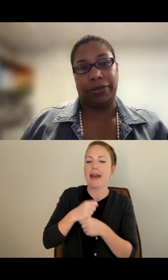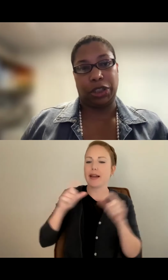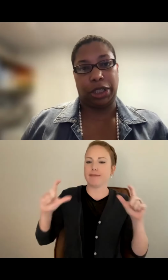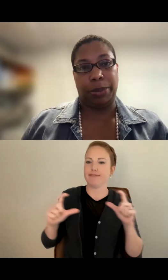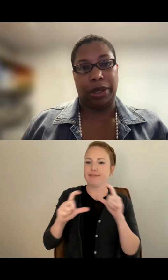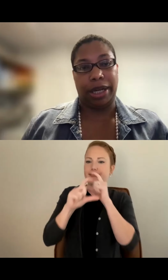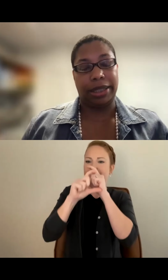low vision communities.